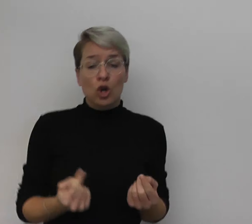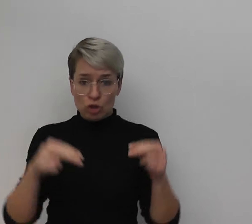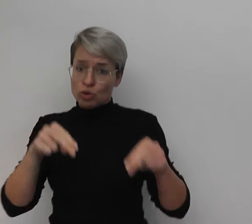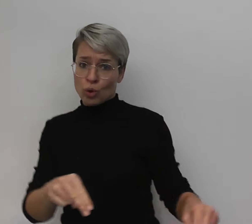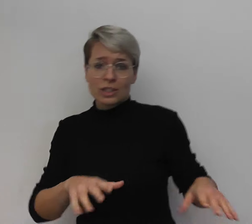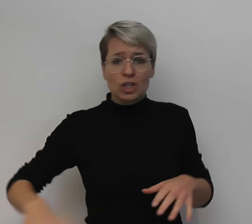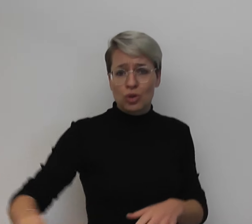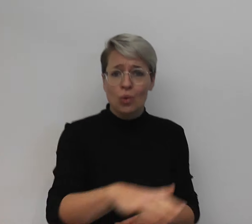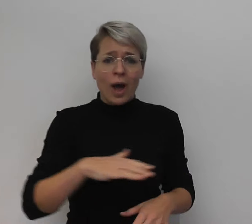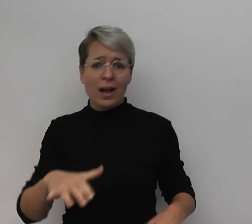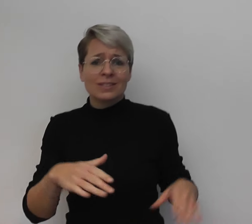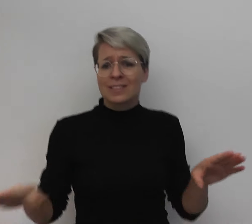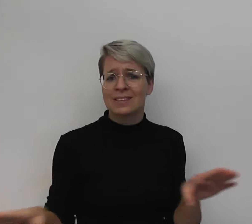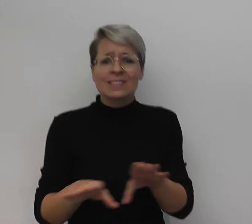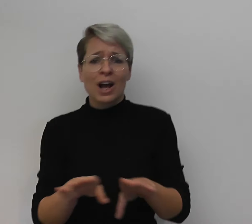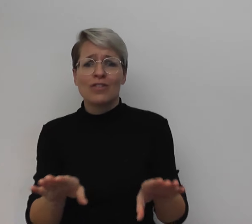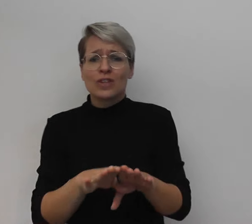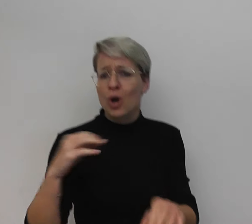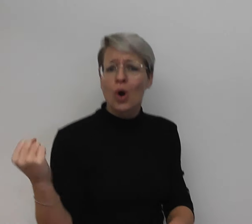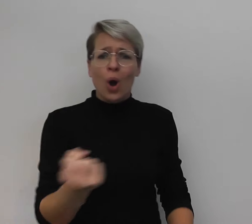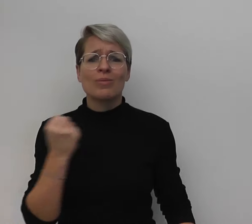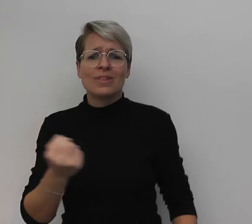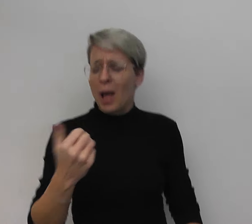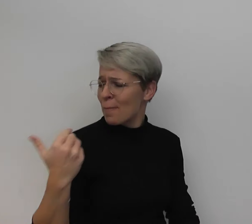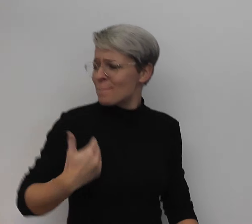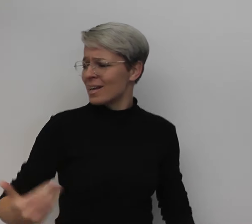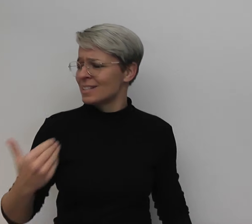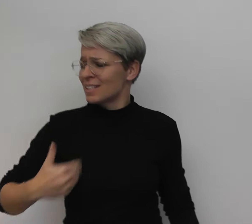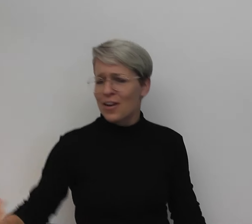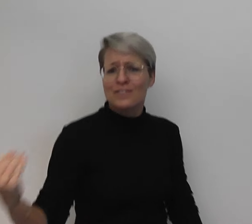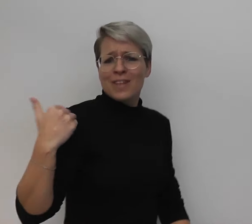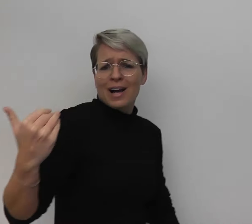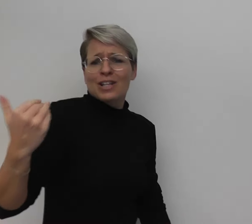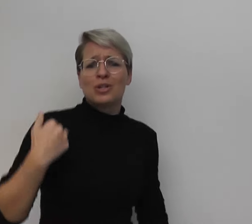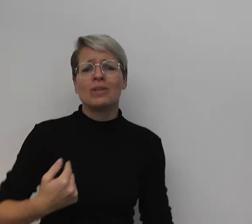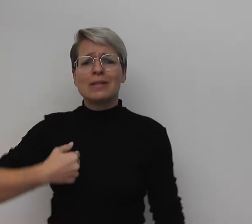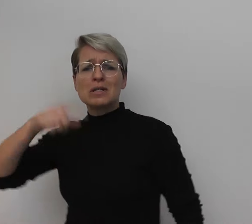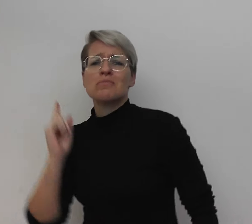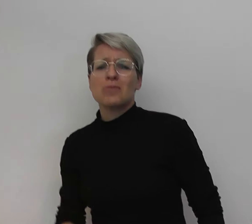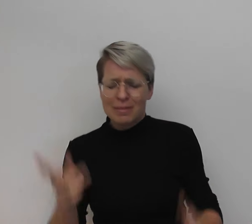And they rise again as I am told that I should see